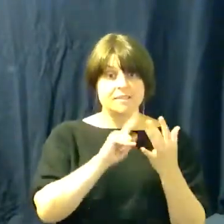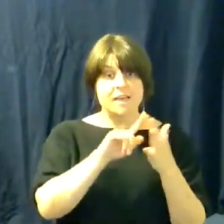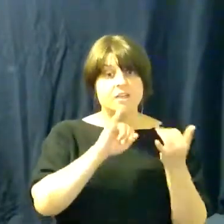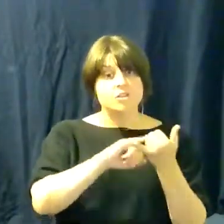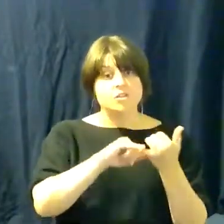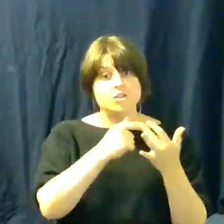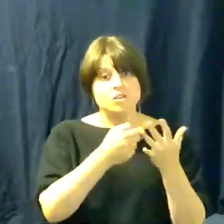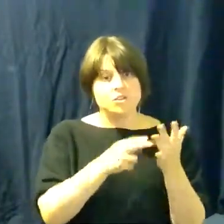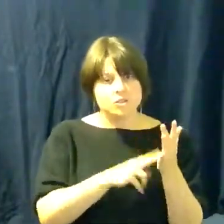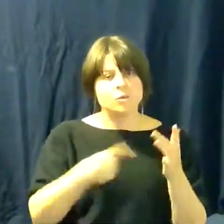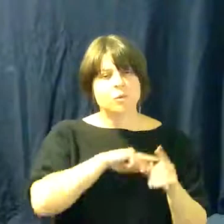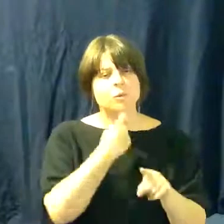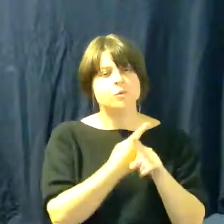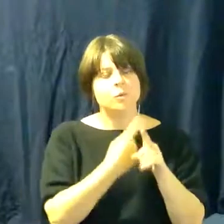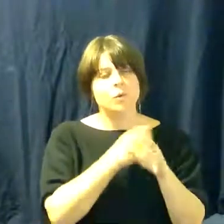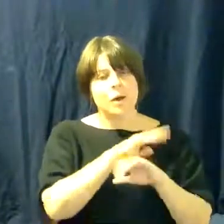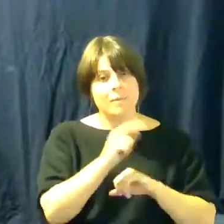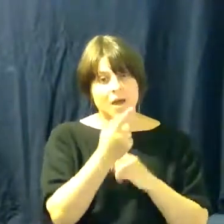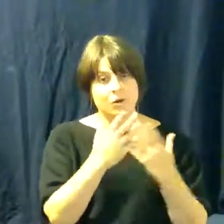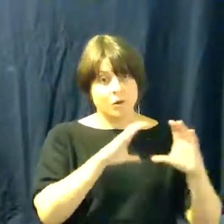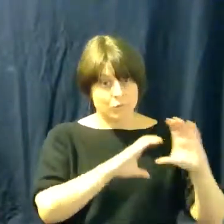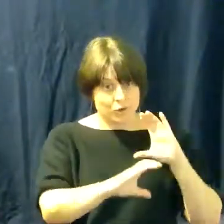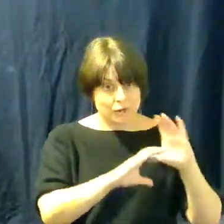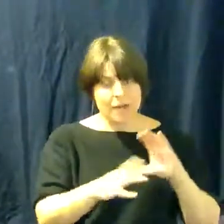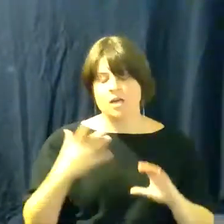lly those with people of deafblindness.